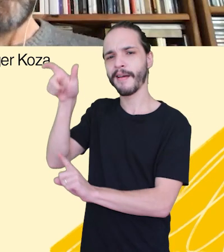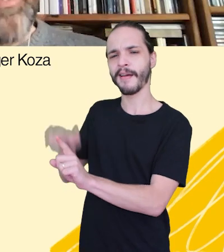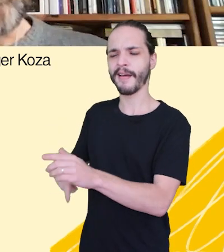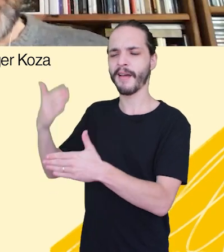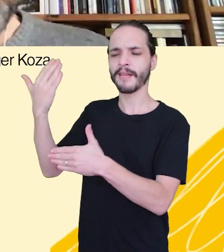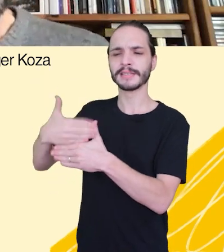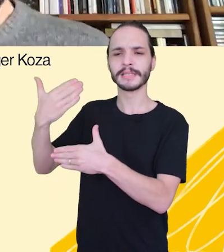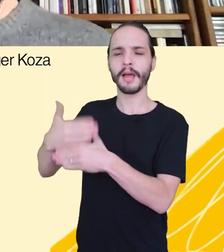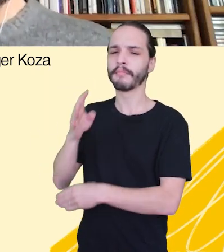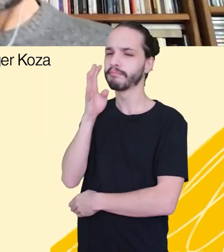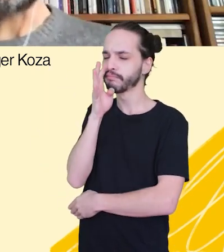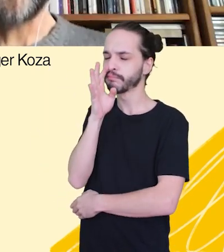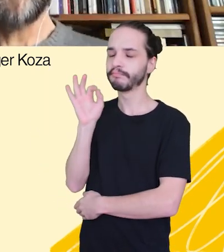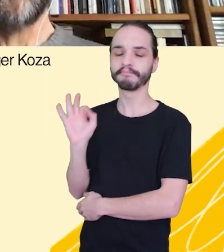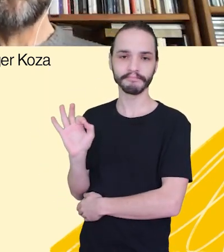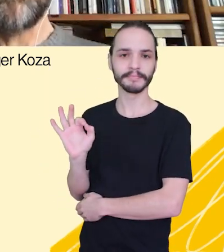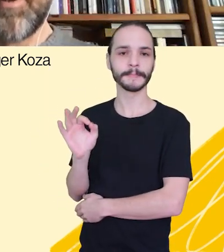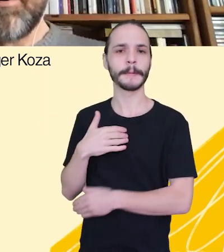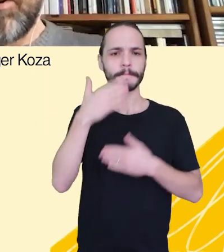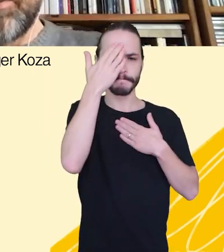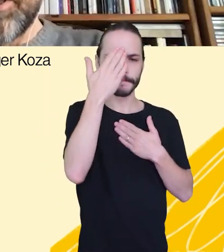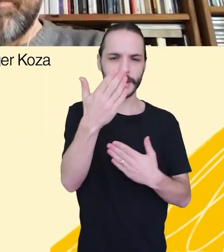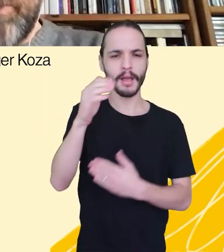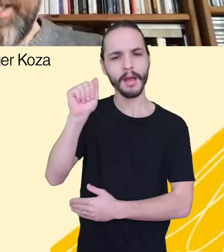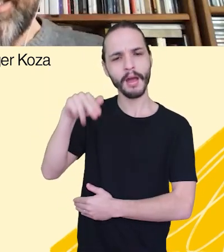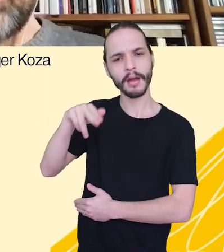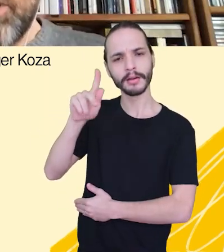So thank you so much, Angela for your time. I know that you're always busy